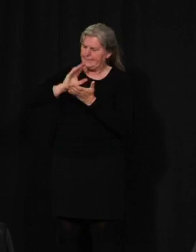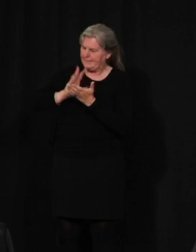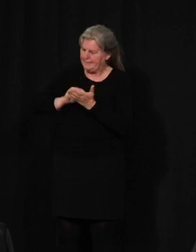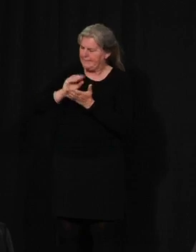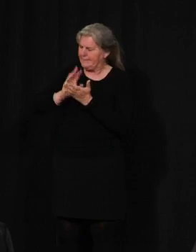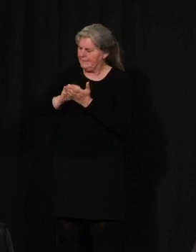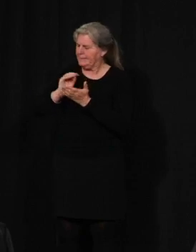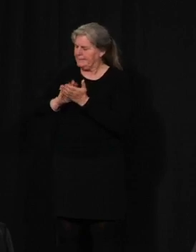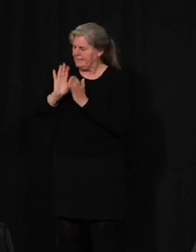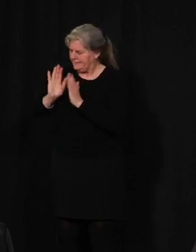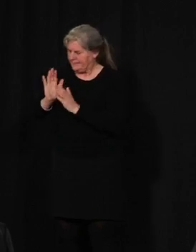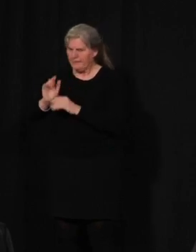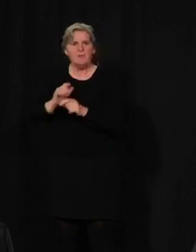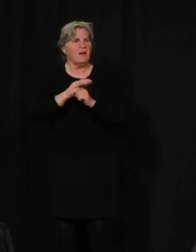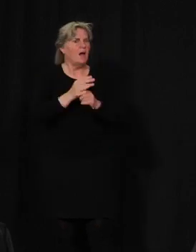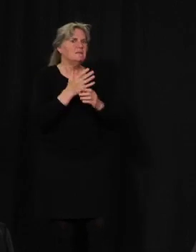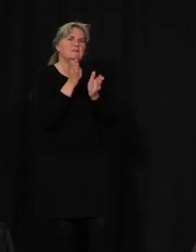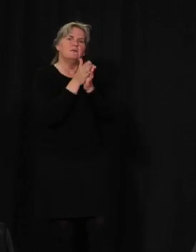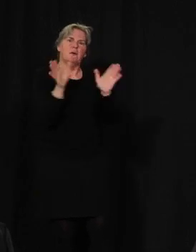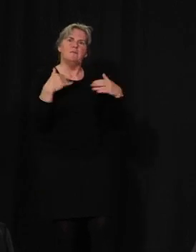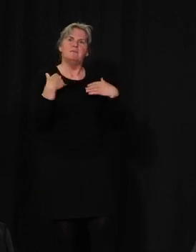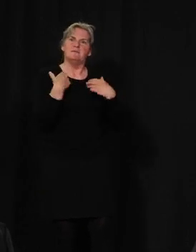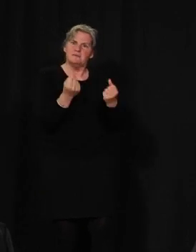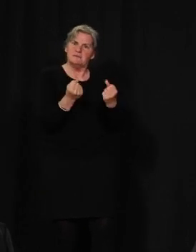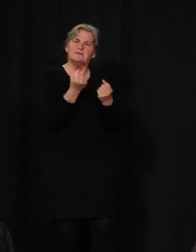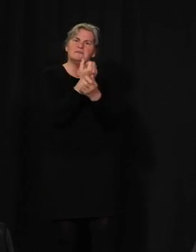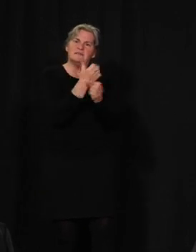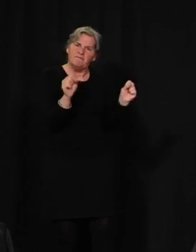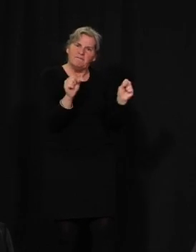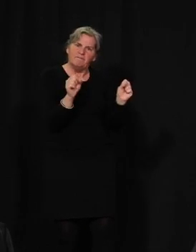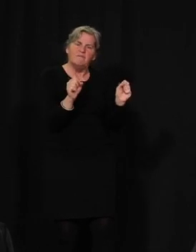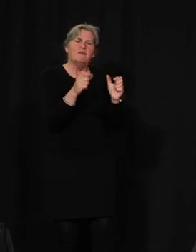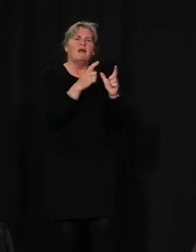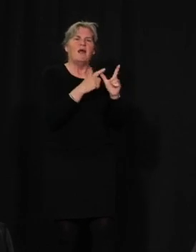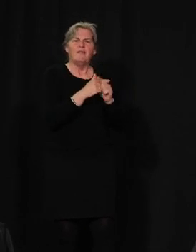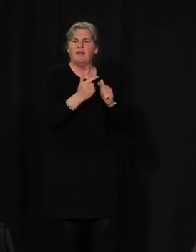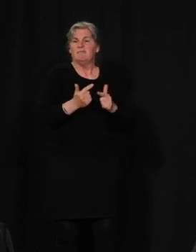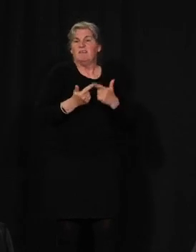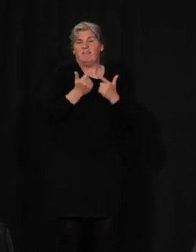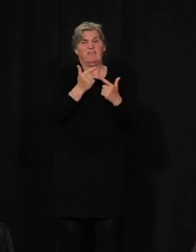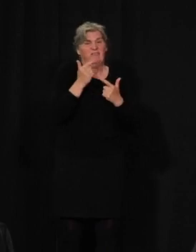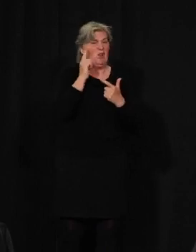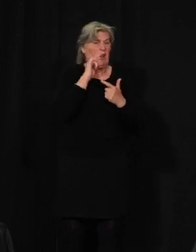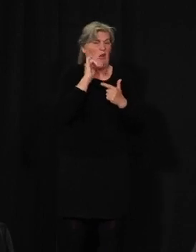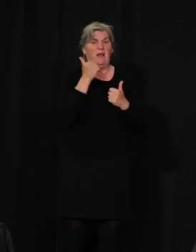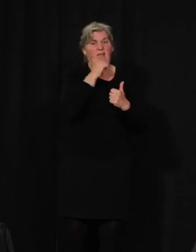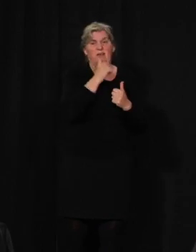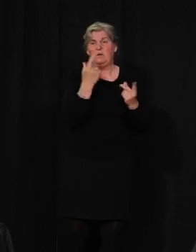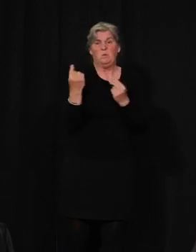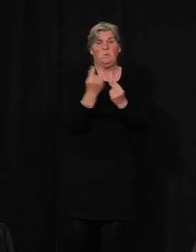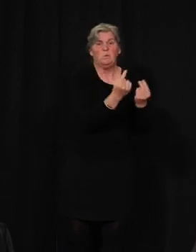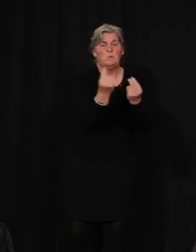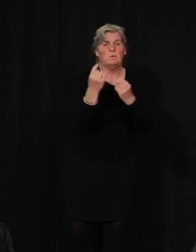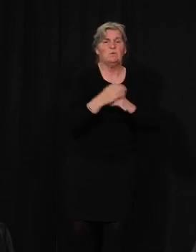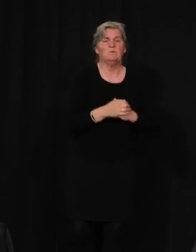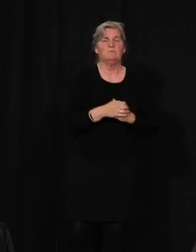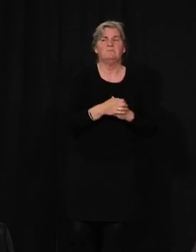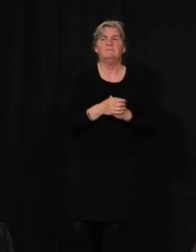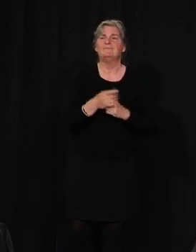public safe and living our live. The premier spoke earlier about the reopening of bars in the ner